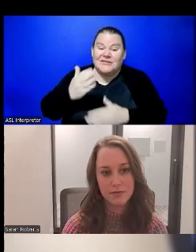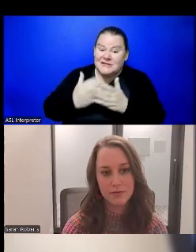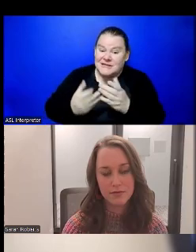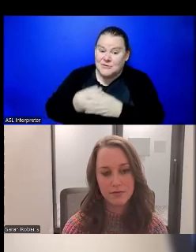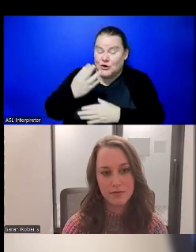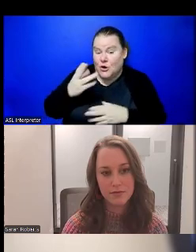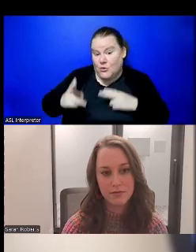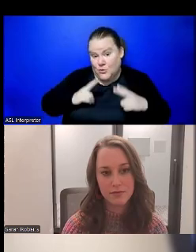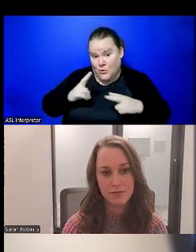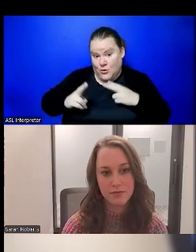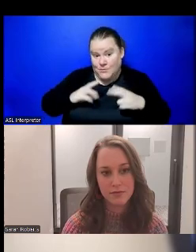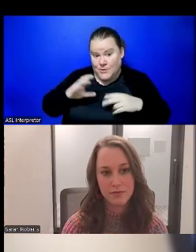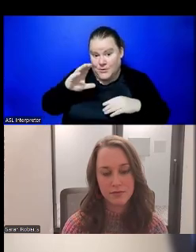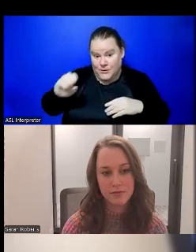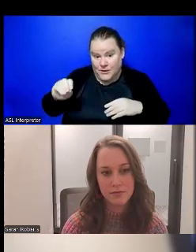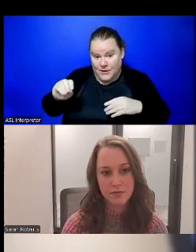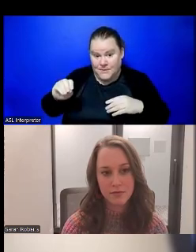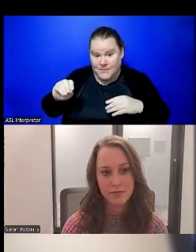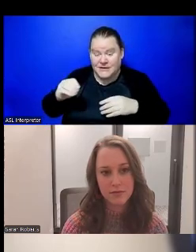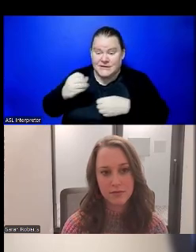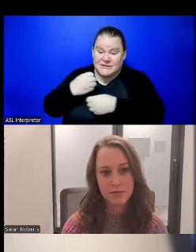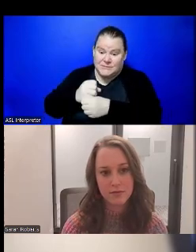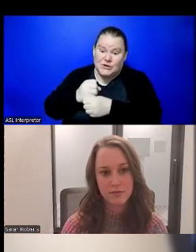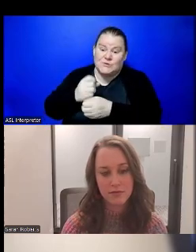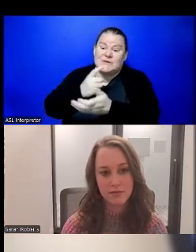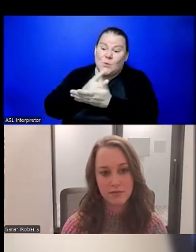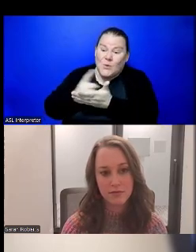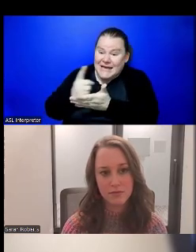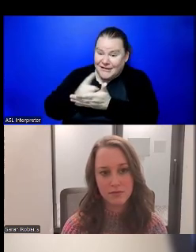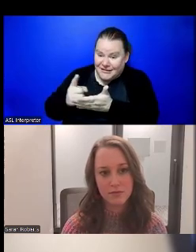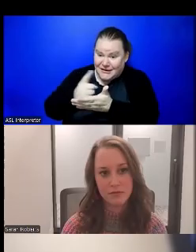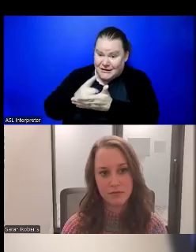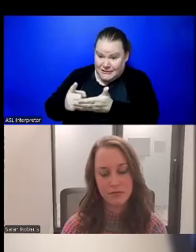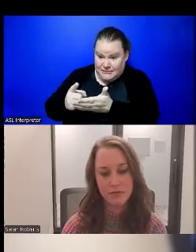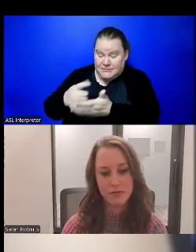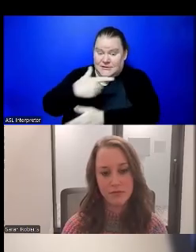produced weekly growth hormone injections, so that's only once